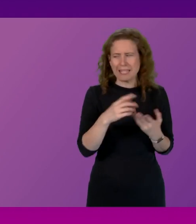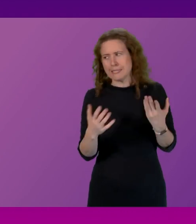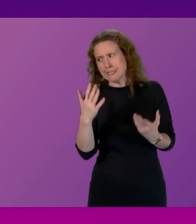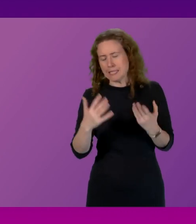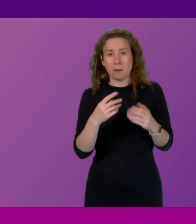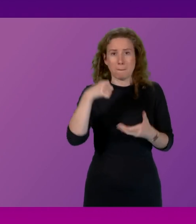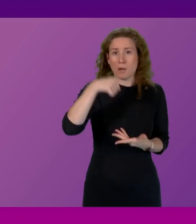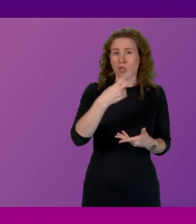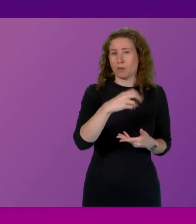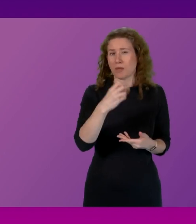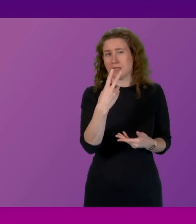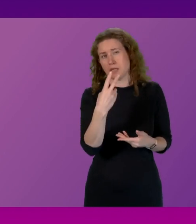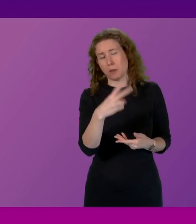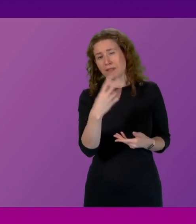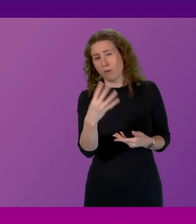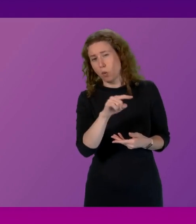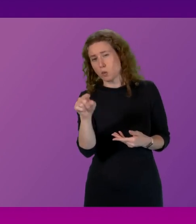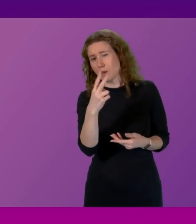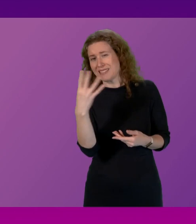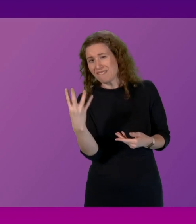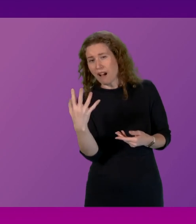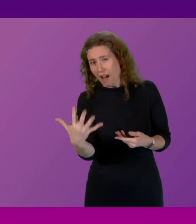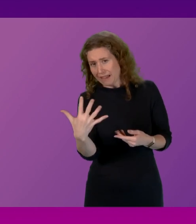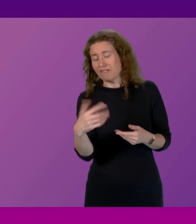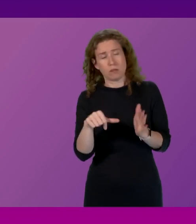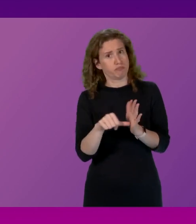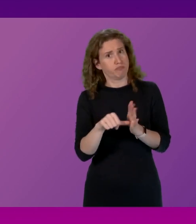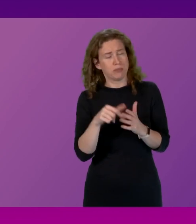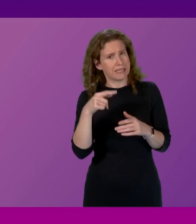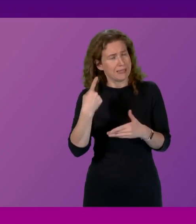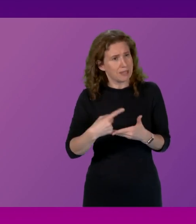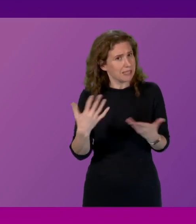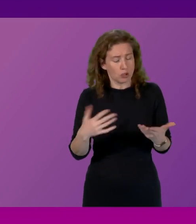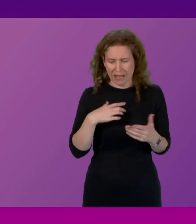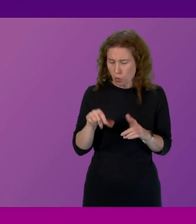The challenging economic conditions of the past few years—resulting from Brexit, the